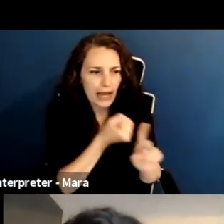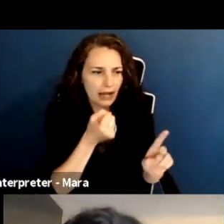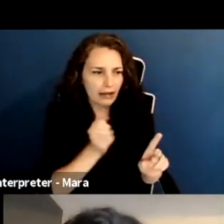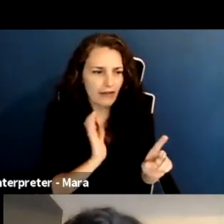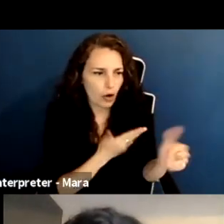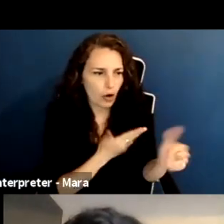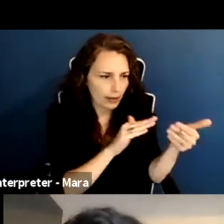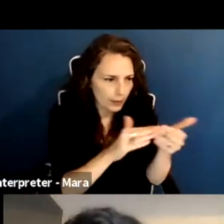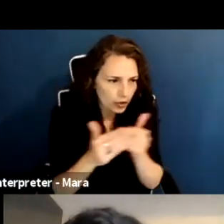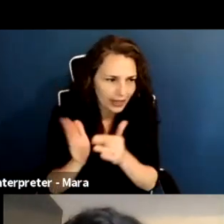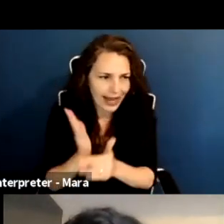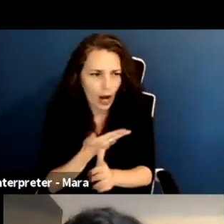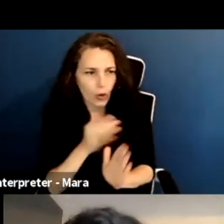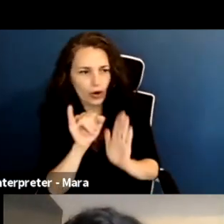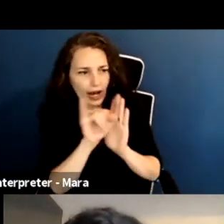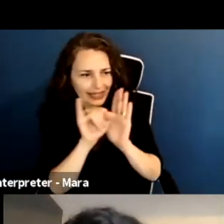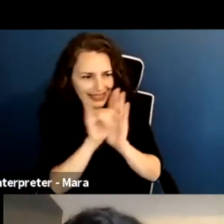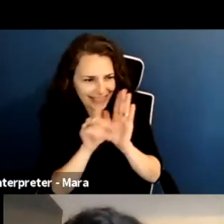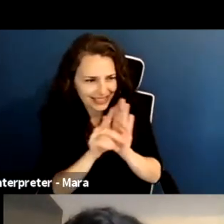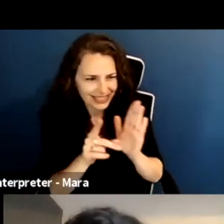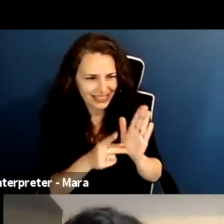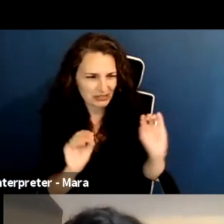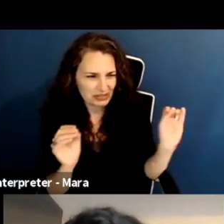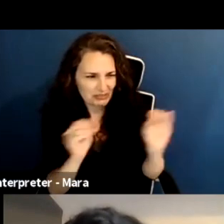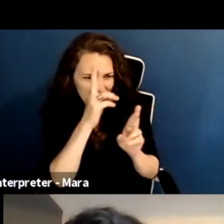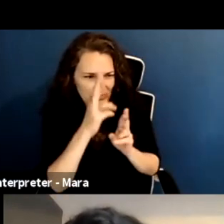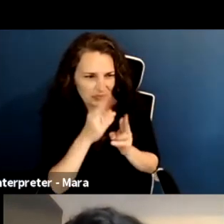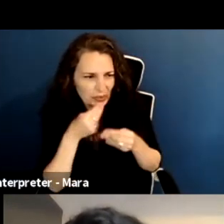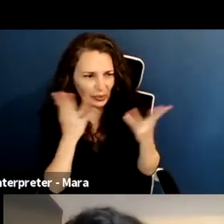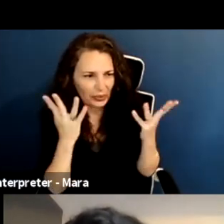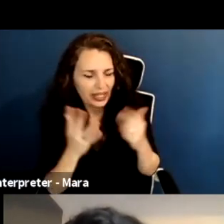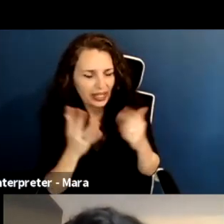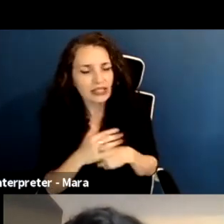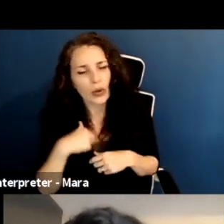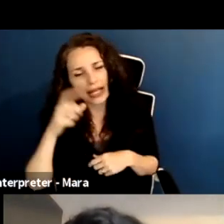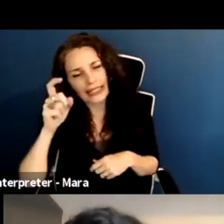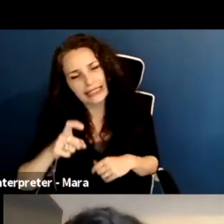And so I had to take everything that I was taught